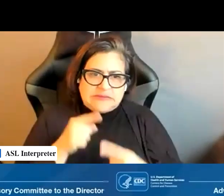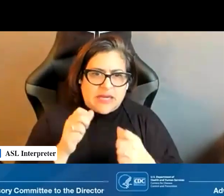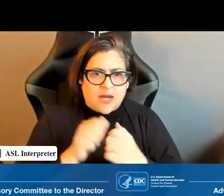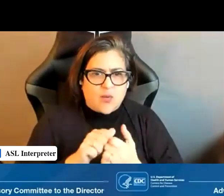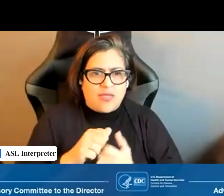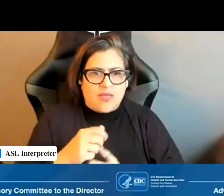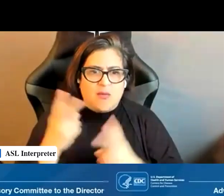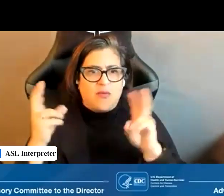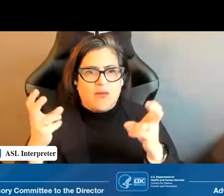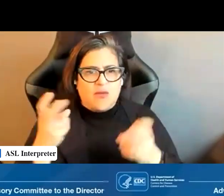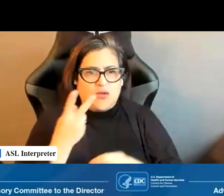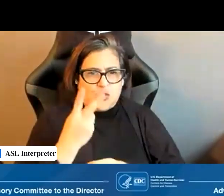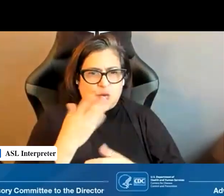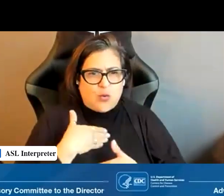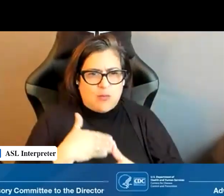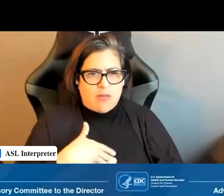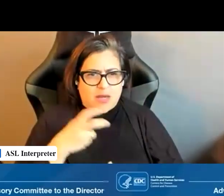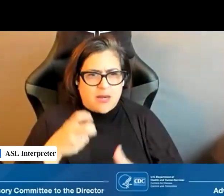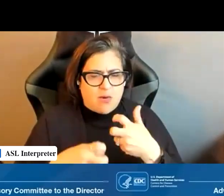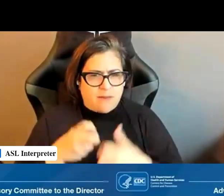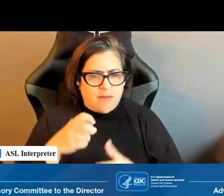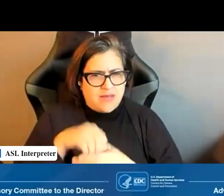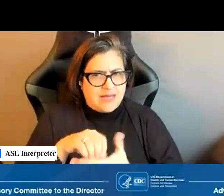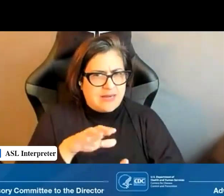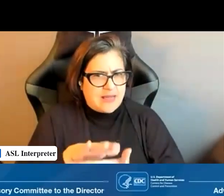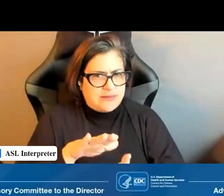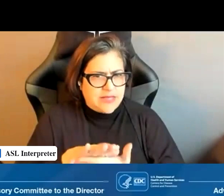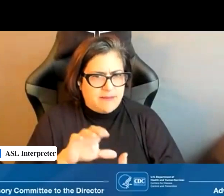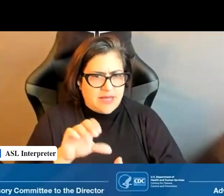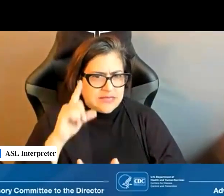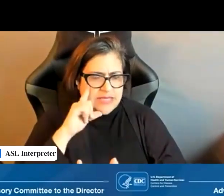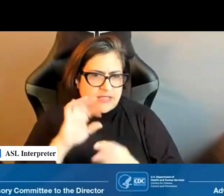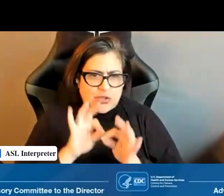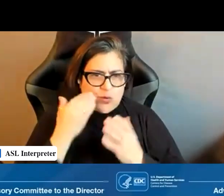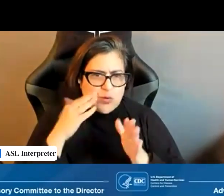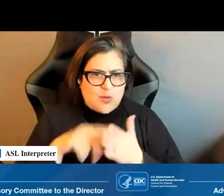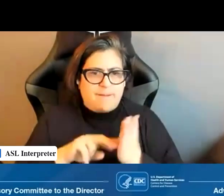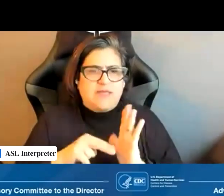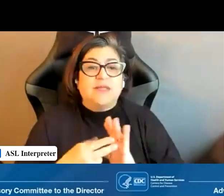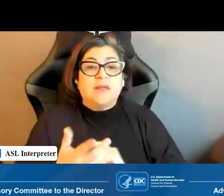And so it's, you know, so it's, that has been, both of those things have really enabled us